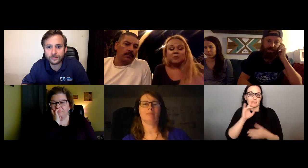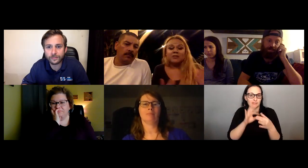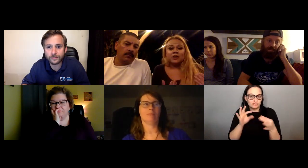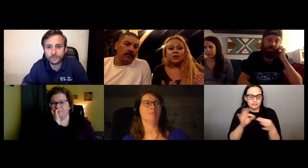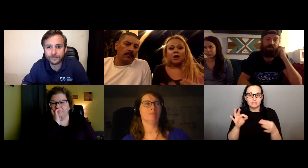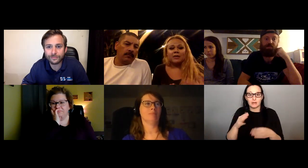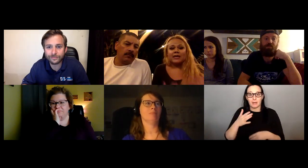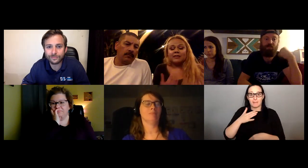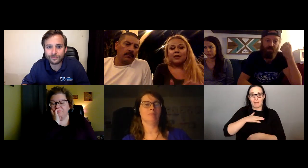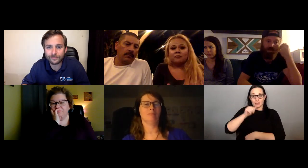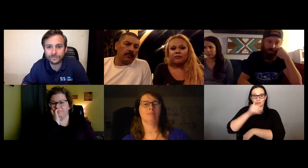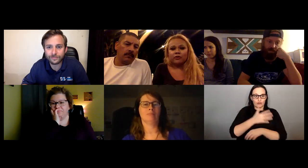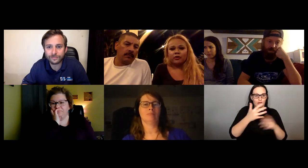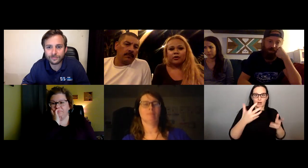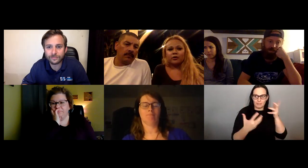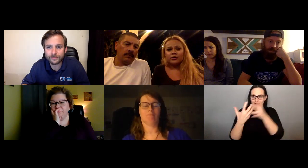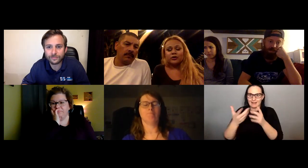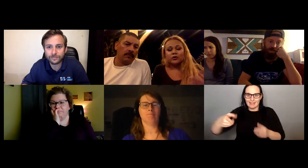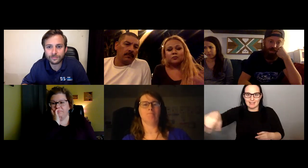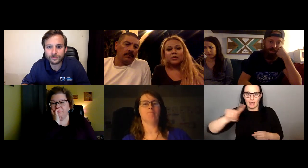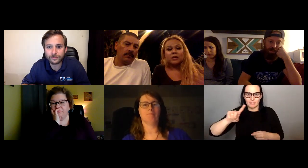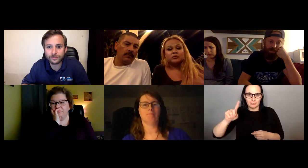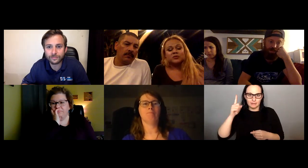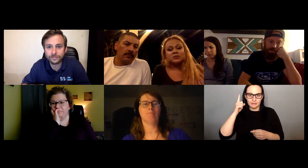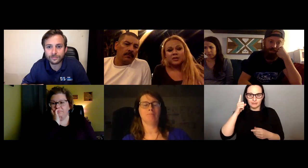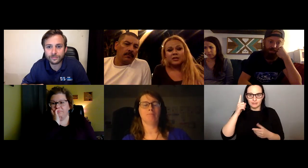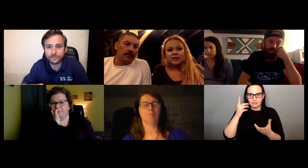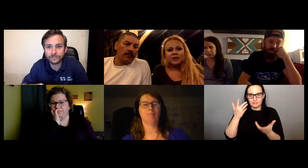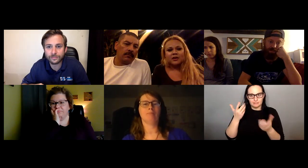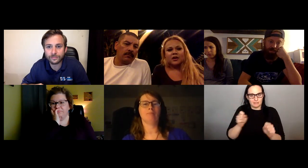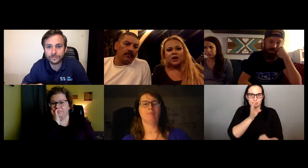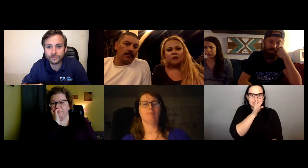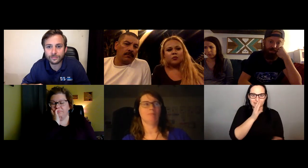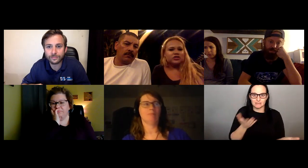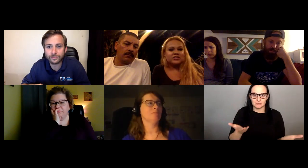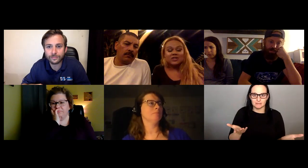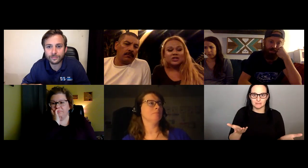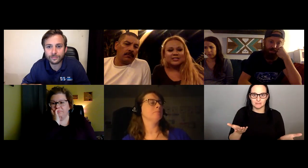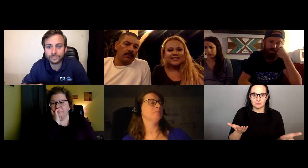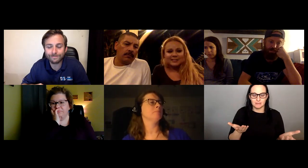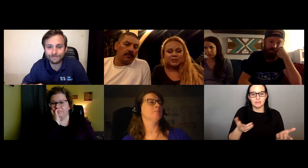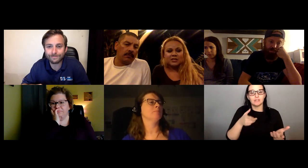daughter accommodating them for you know being able to speak when she